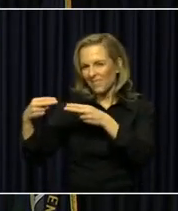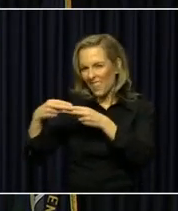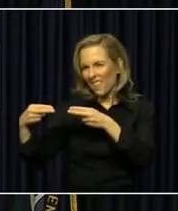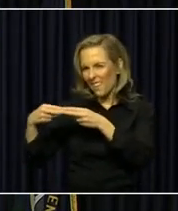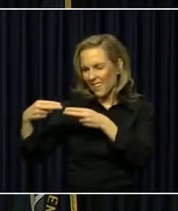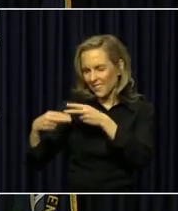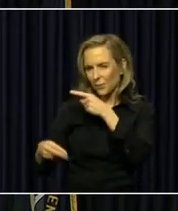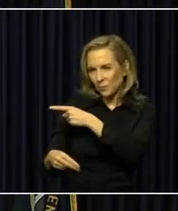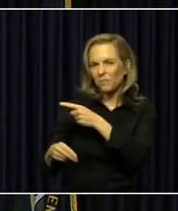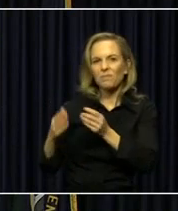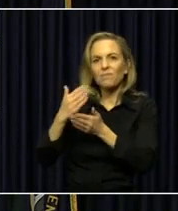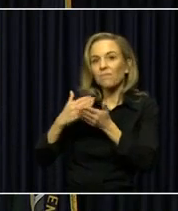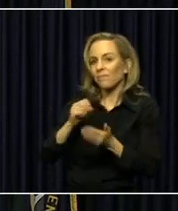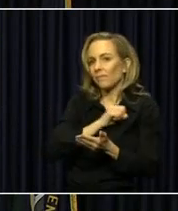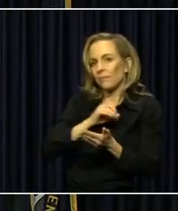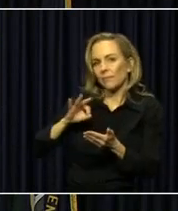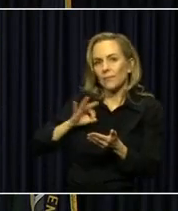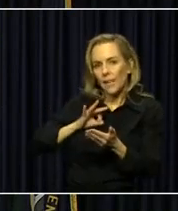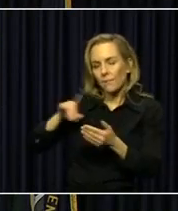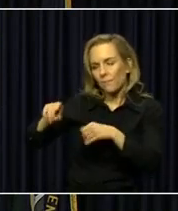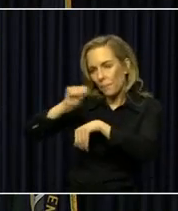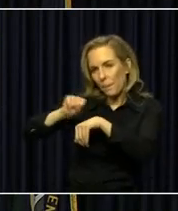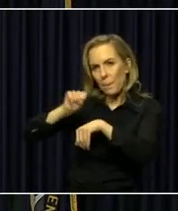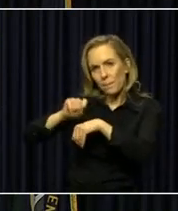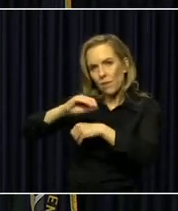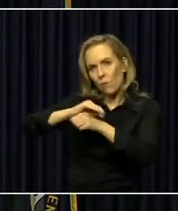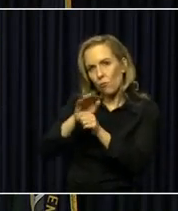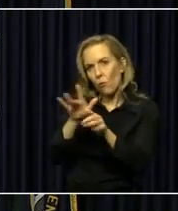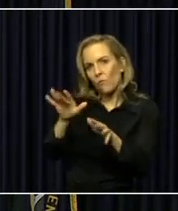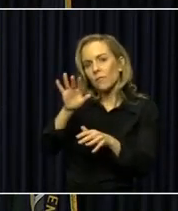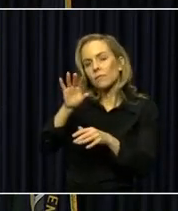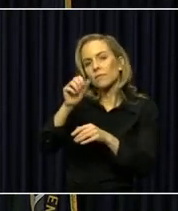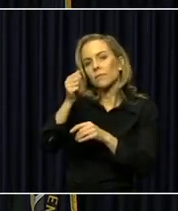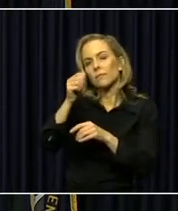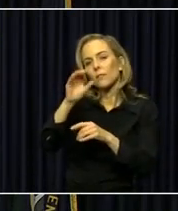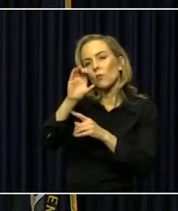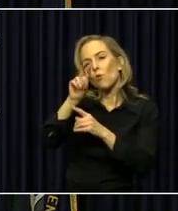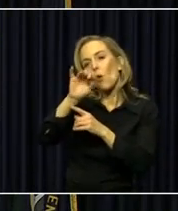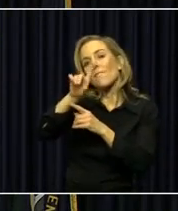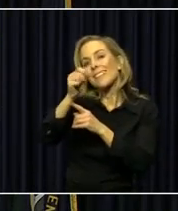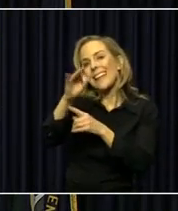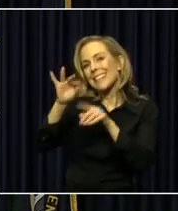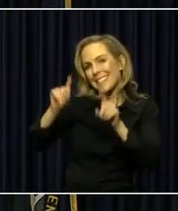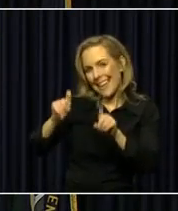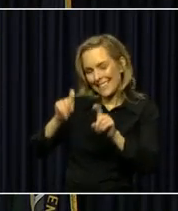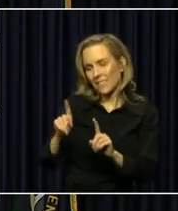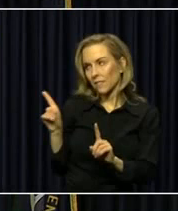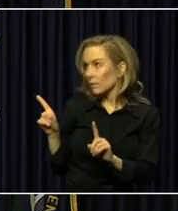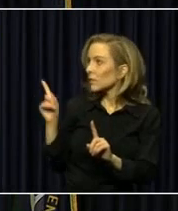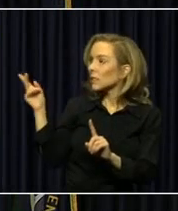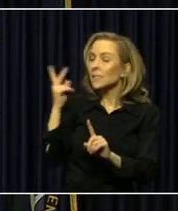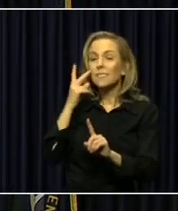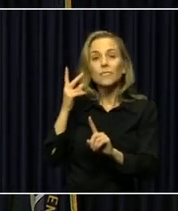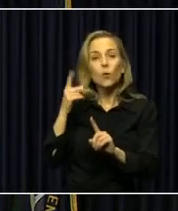BELIEVE, THAT WHEN WE SEE THESE POSITIVE MESSAGES OUT THERE, WE KNOW THAT WE ARE MORE UNIFIED